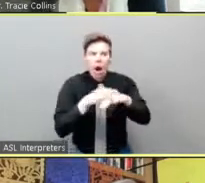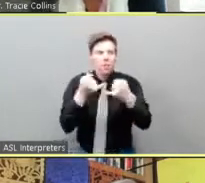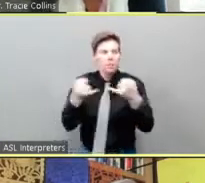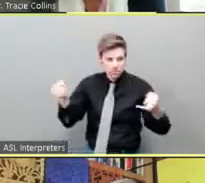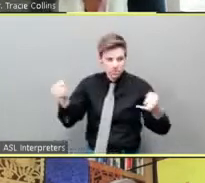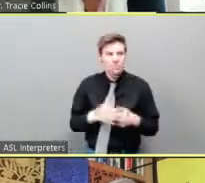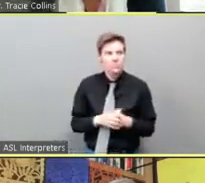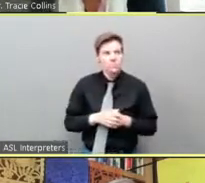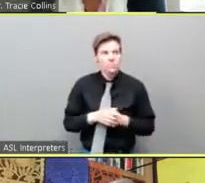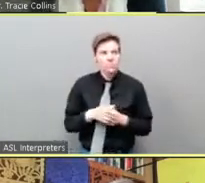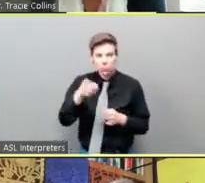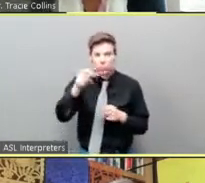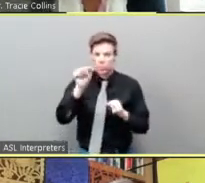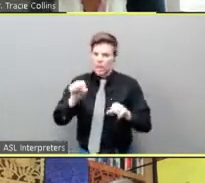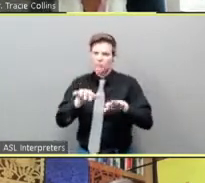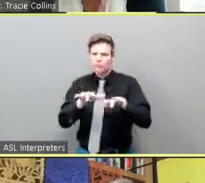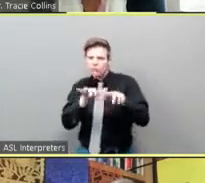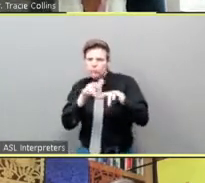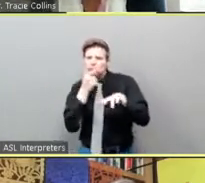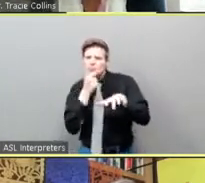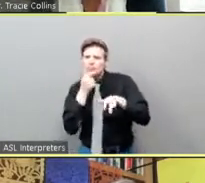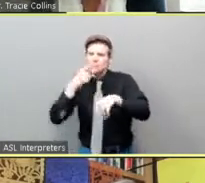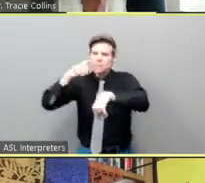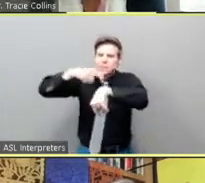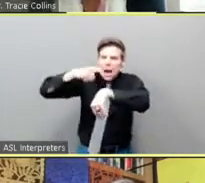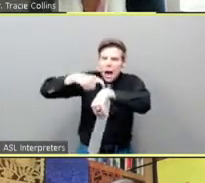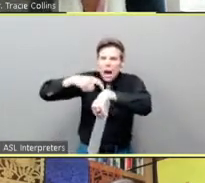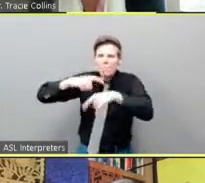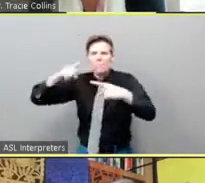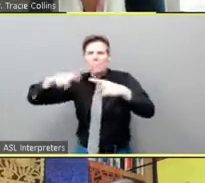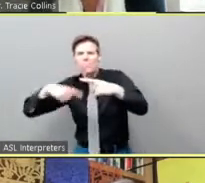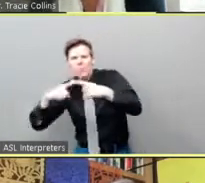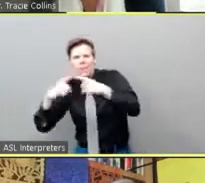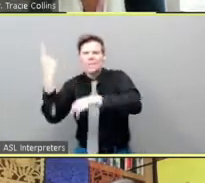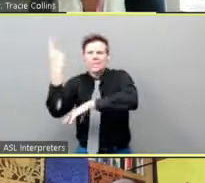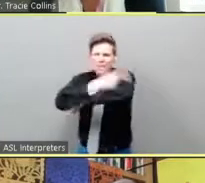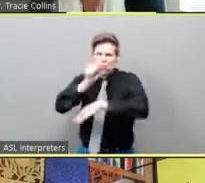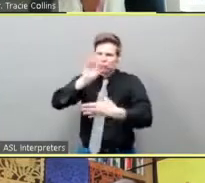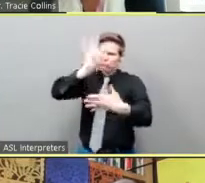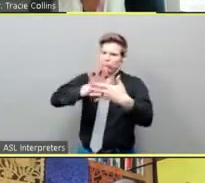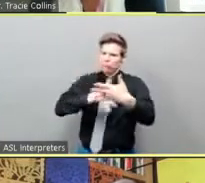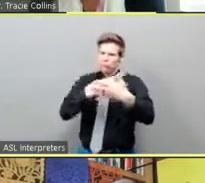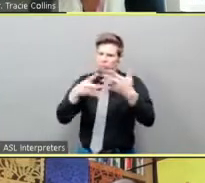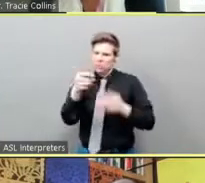and you can also self schedule your boosters. So please go to vaccine. Nm dot org.